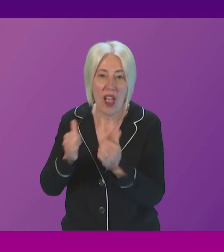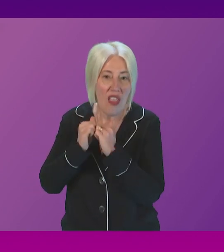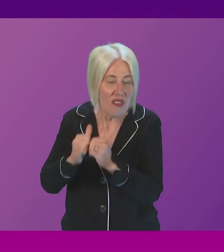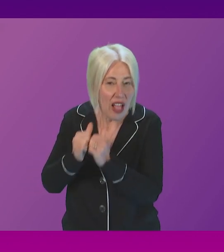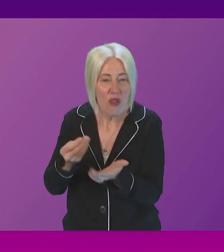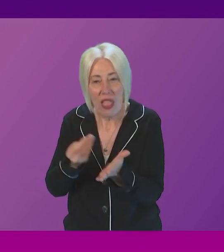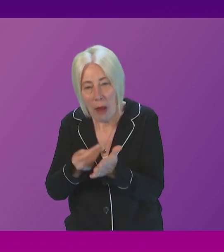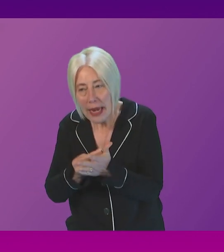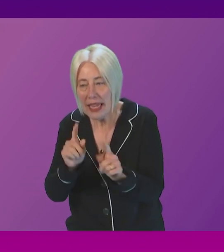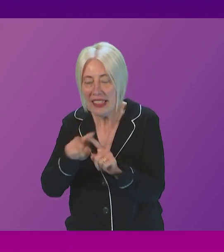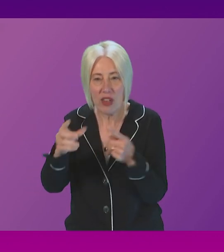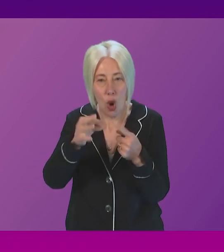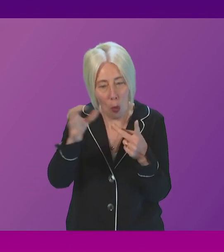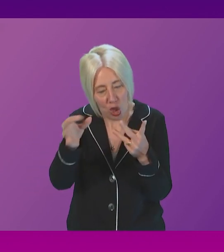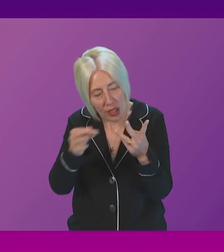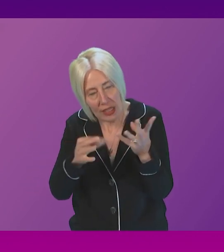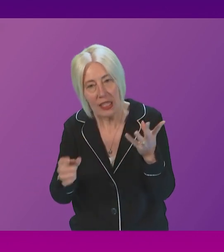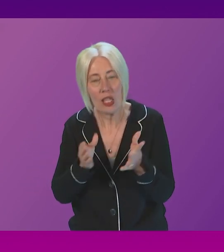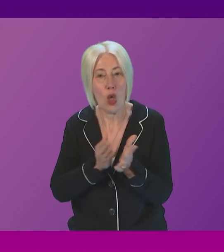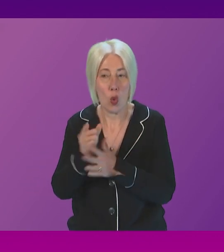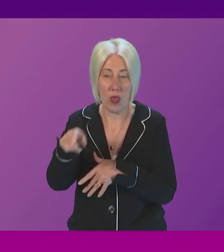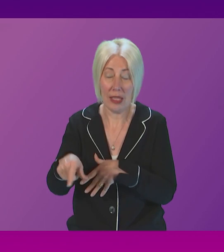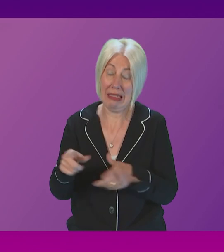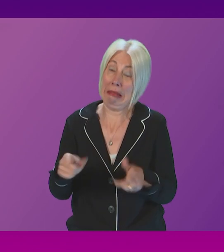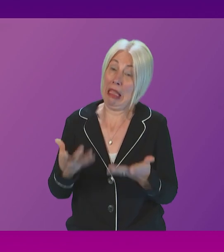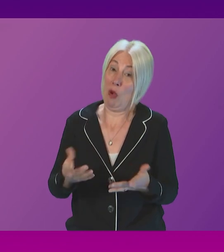options based on that work, particularly in the current challenging financial environment.